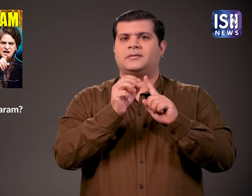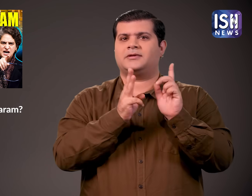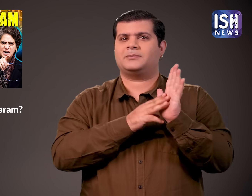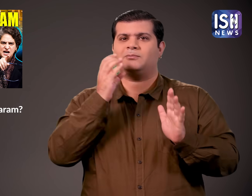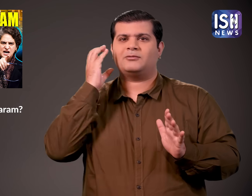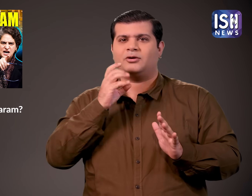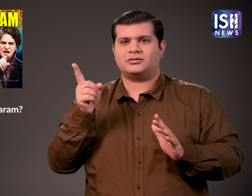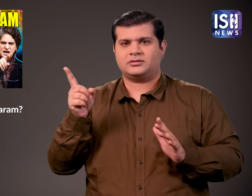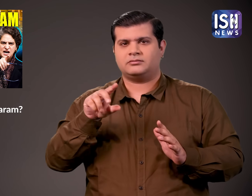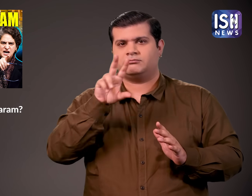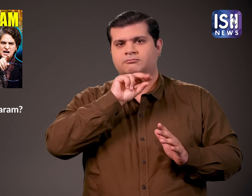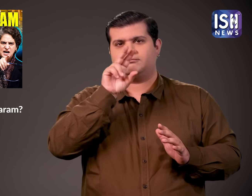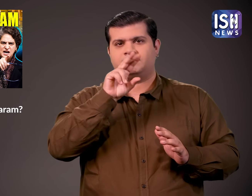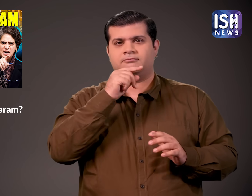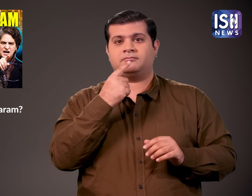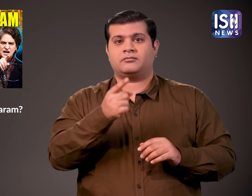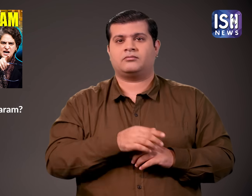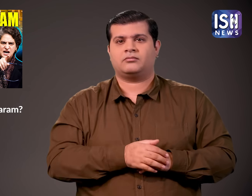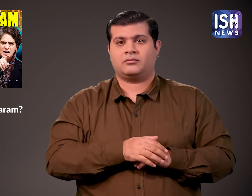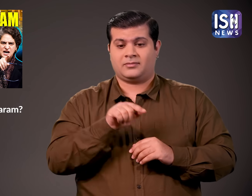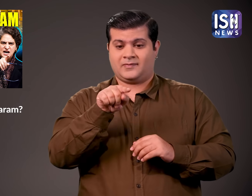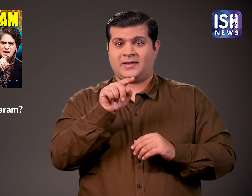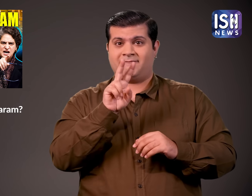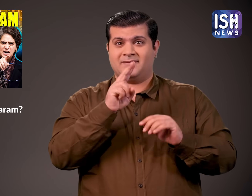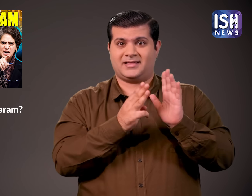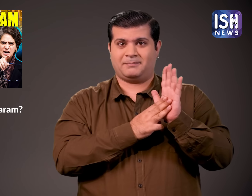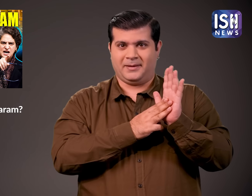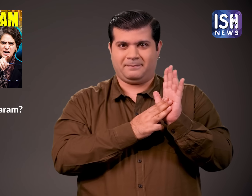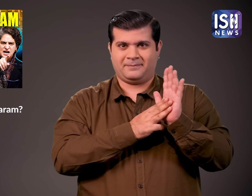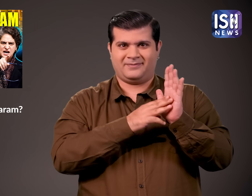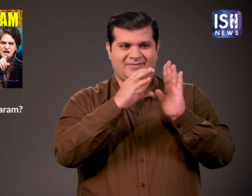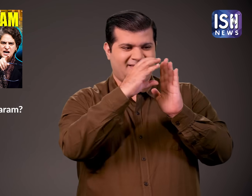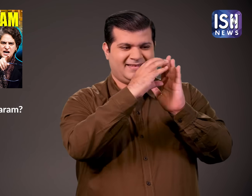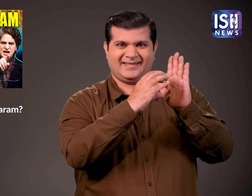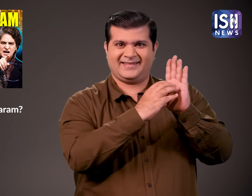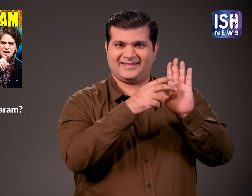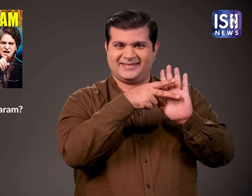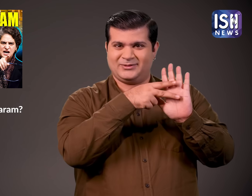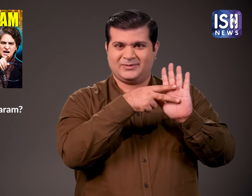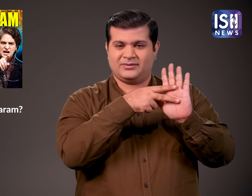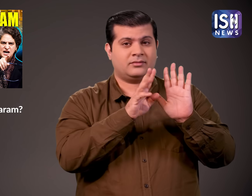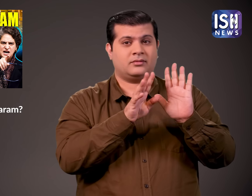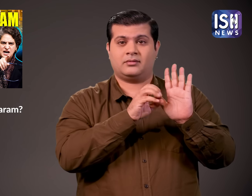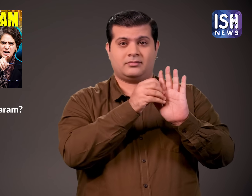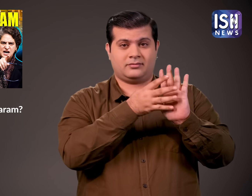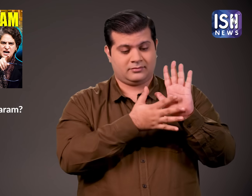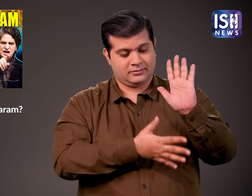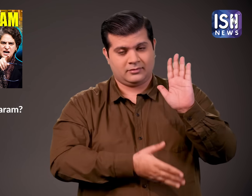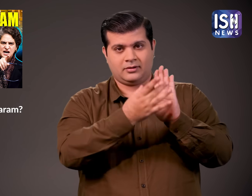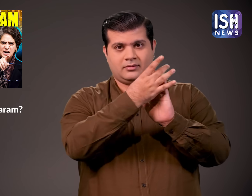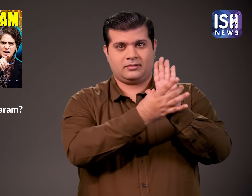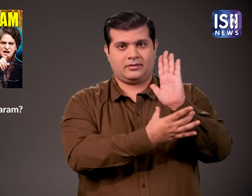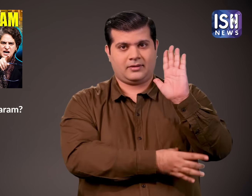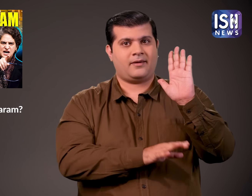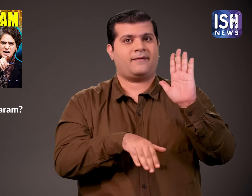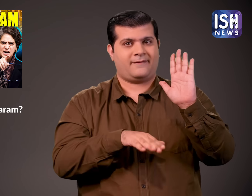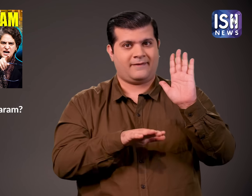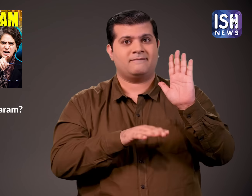PM Modi said that Vande Mataram does not have only two stanzas but many,